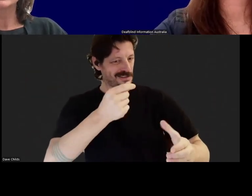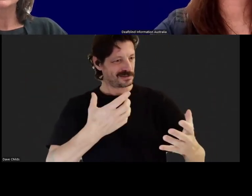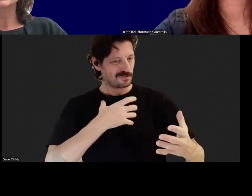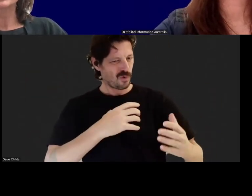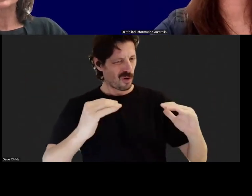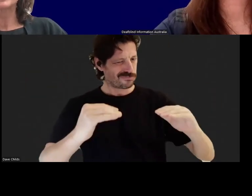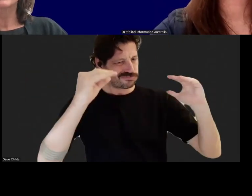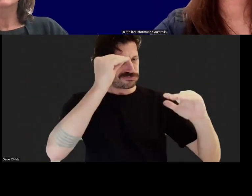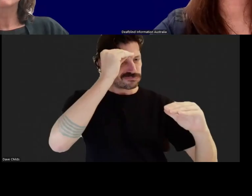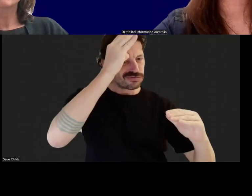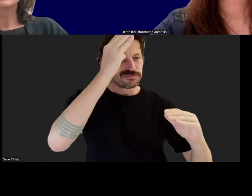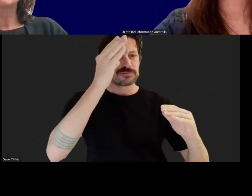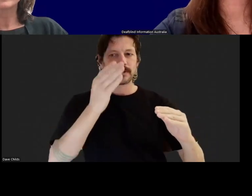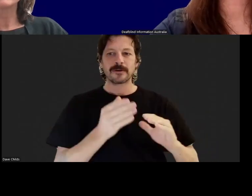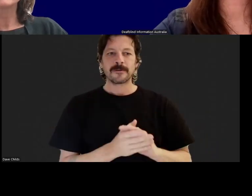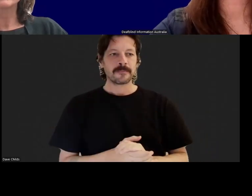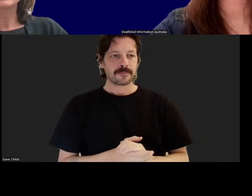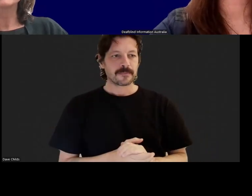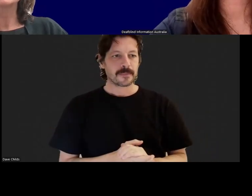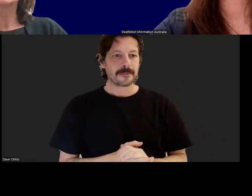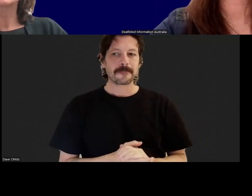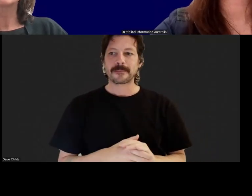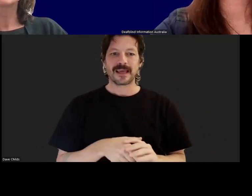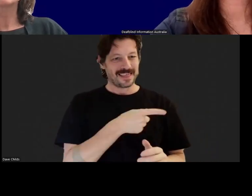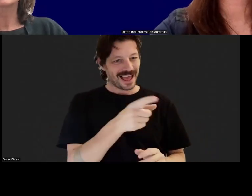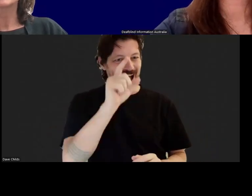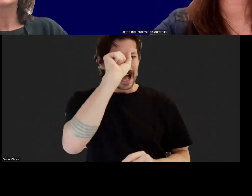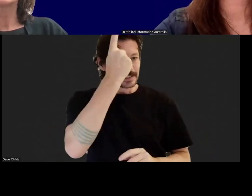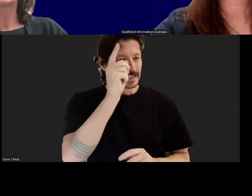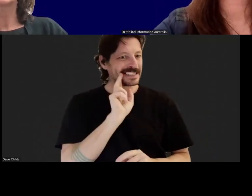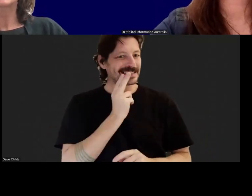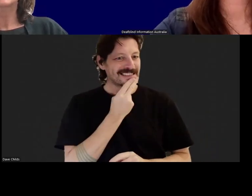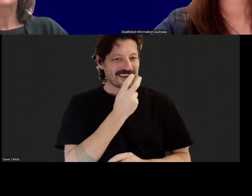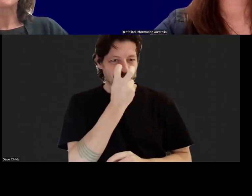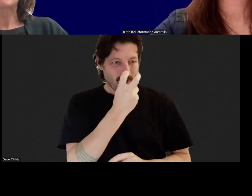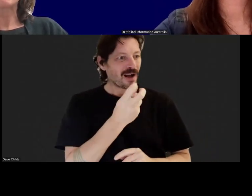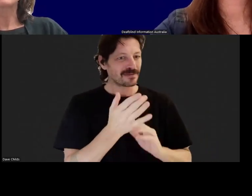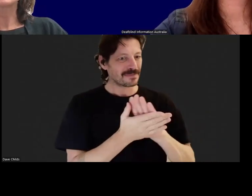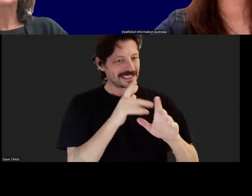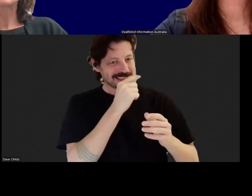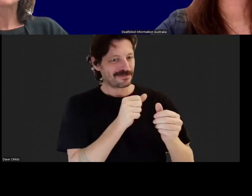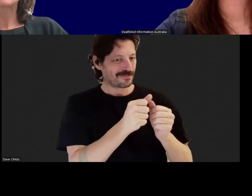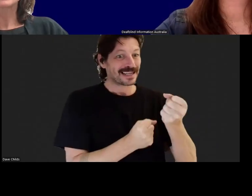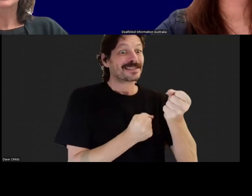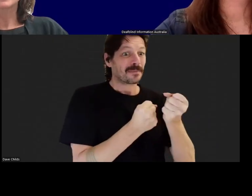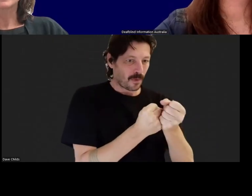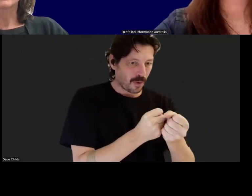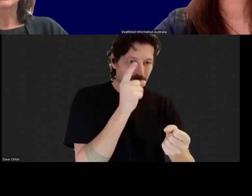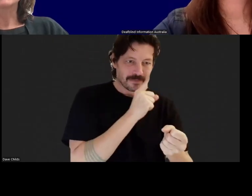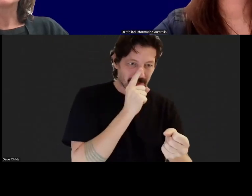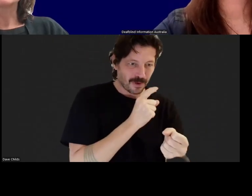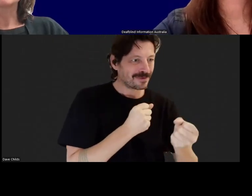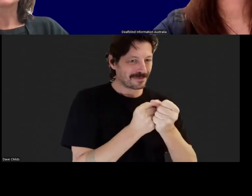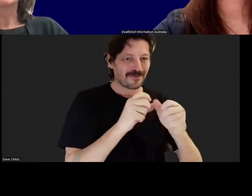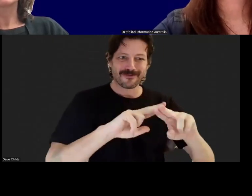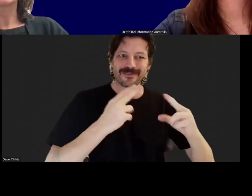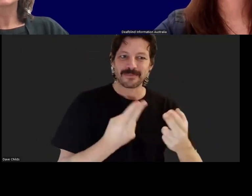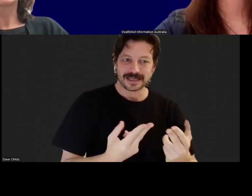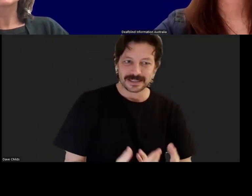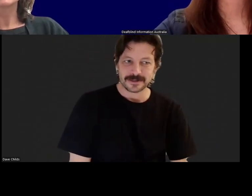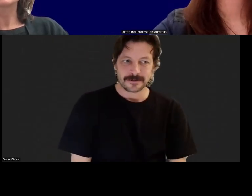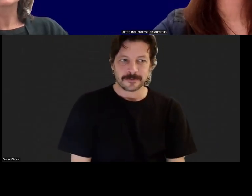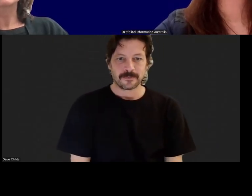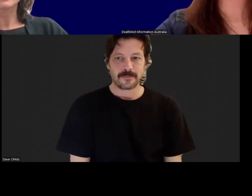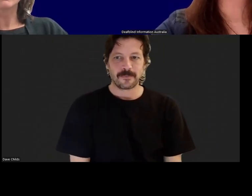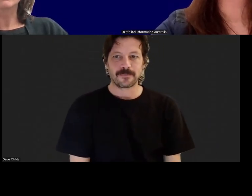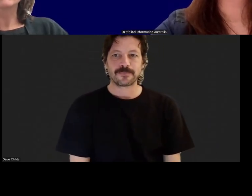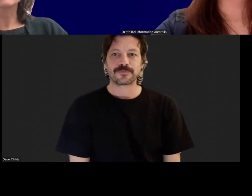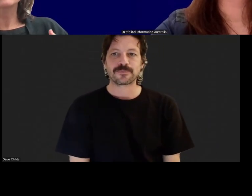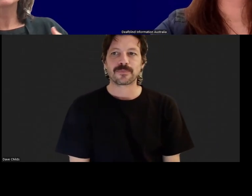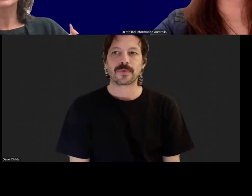and can support people and their families with deafblindness and these organisations have